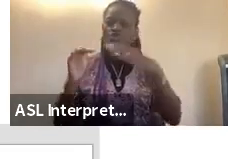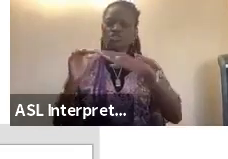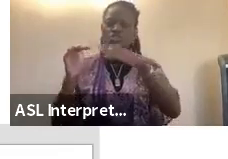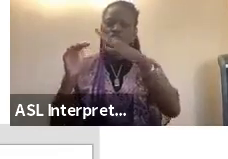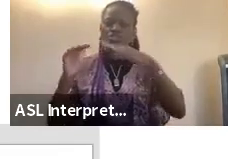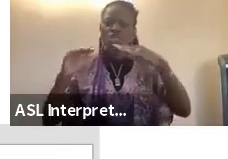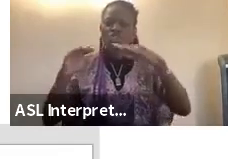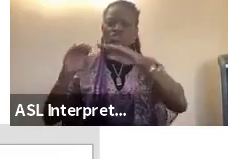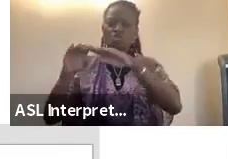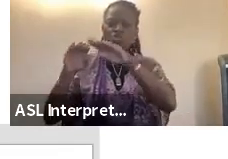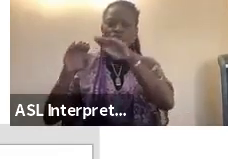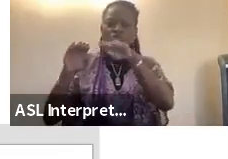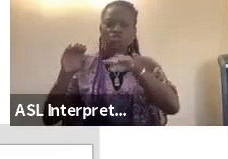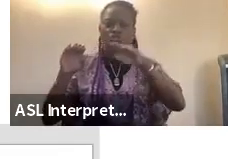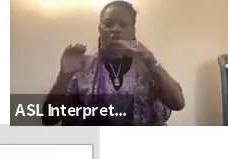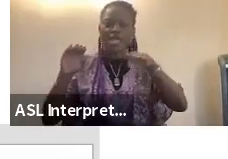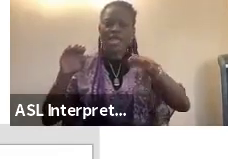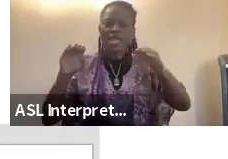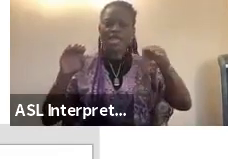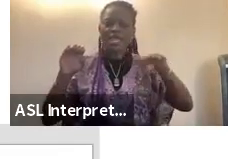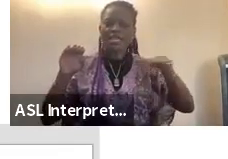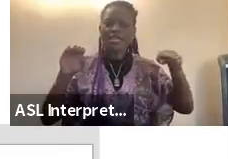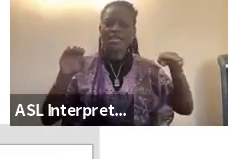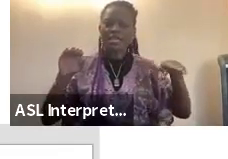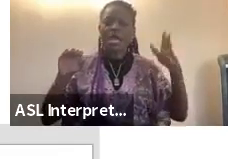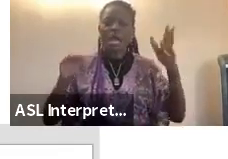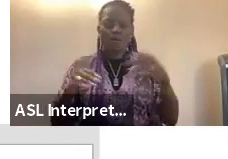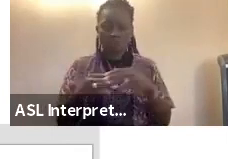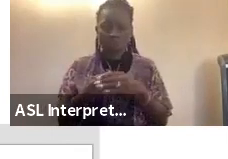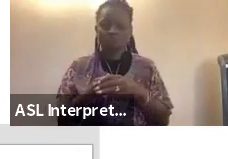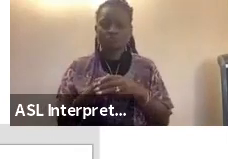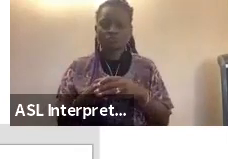We did see a peak in cases during the search that we saw in the overall